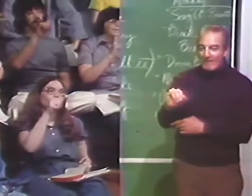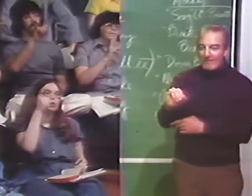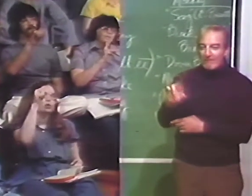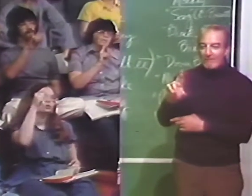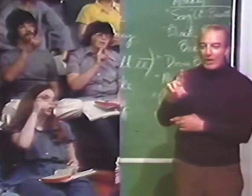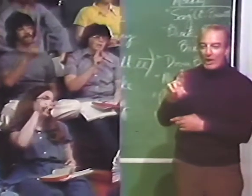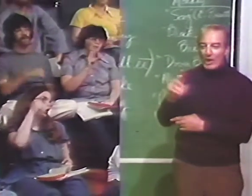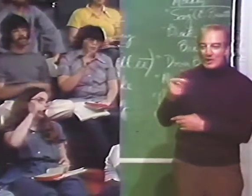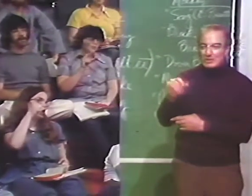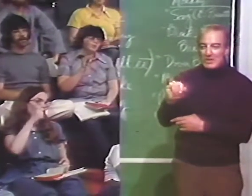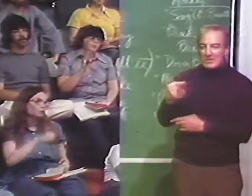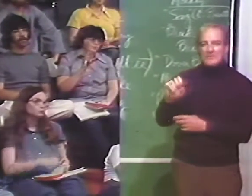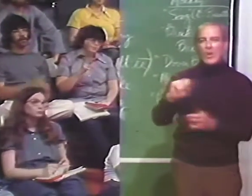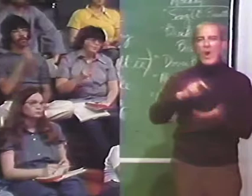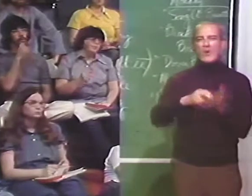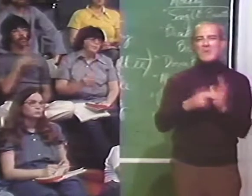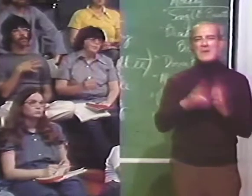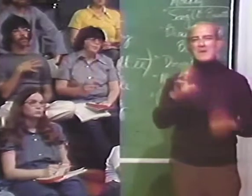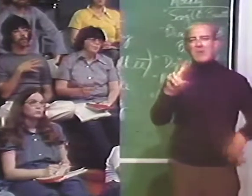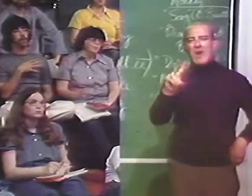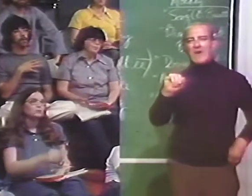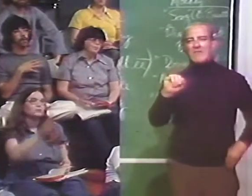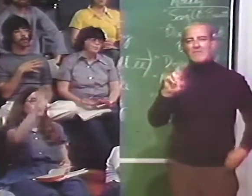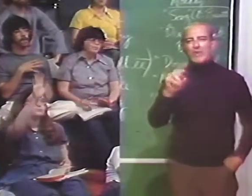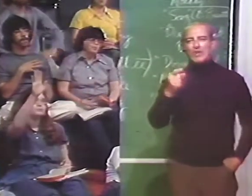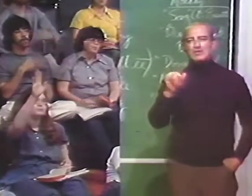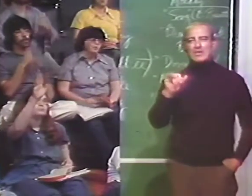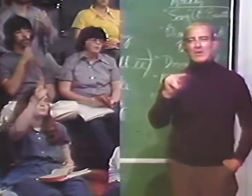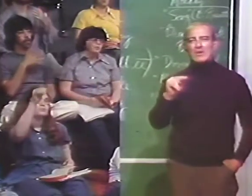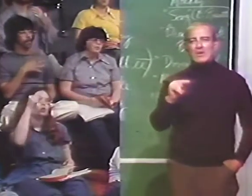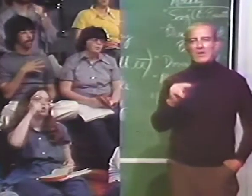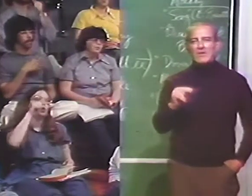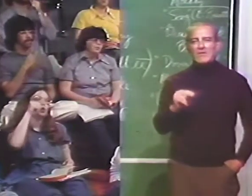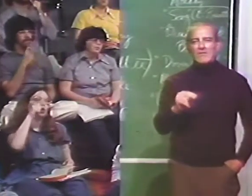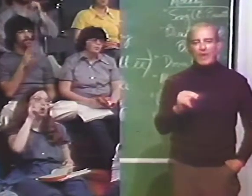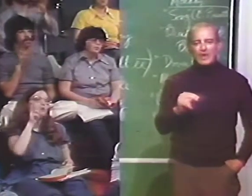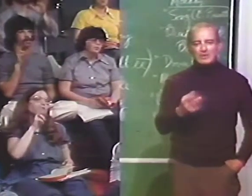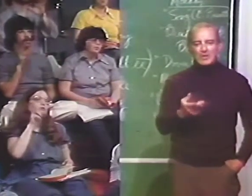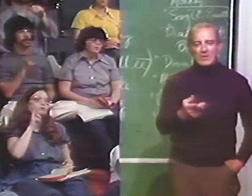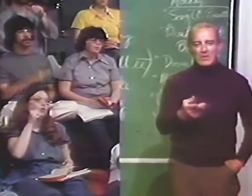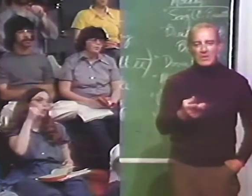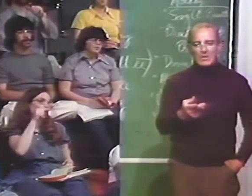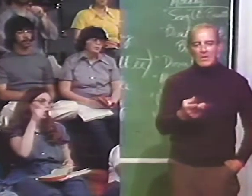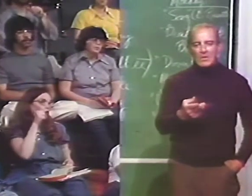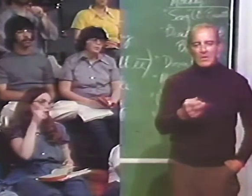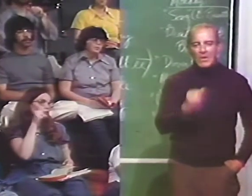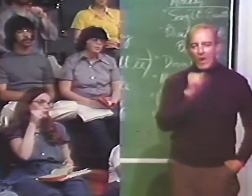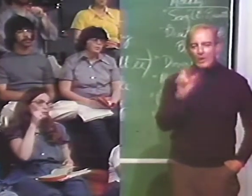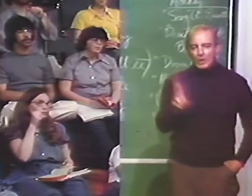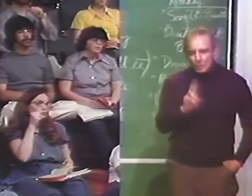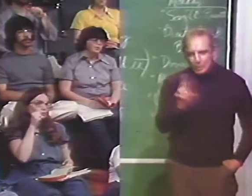"TO THE VIRGINS" WHAT DO WE MEAN BY "VIRGINS"? VIRGINS.